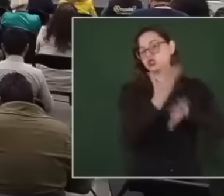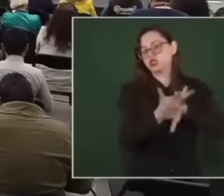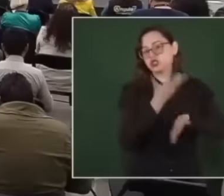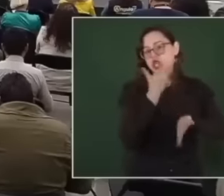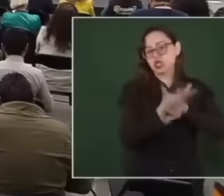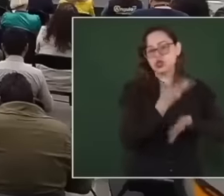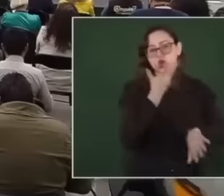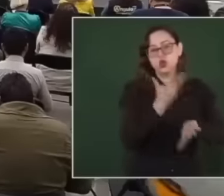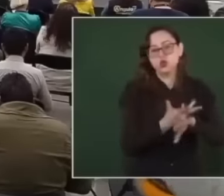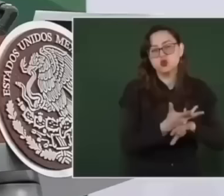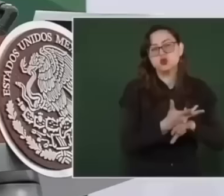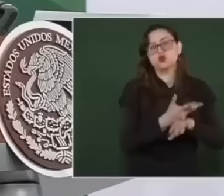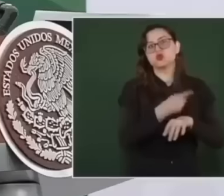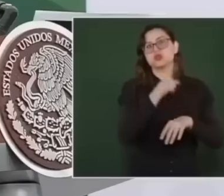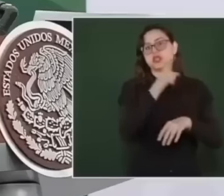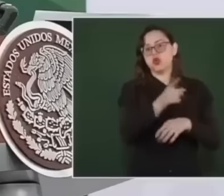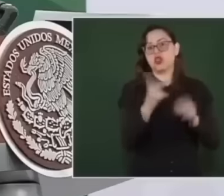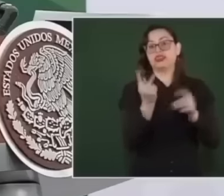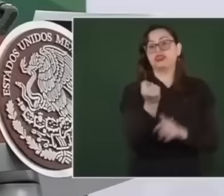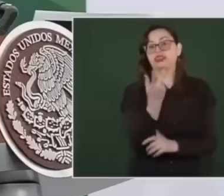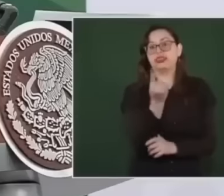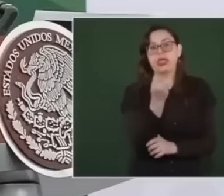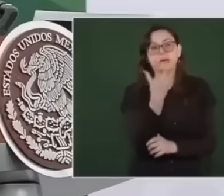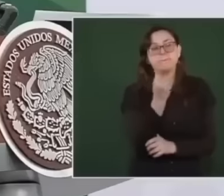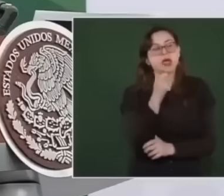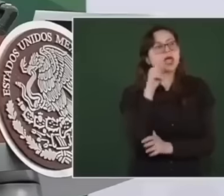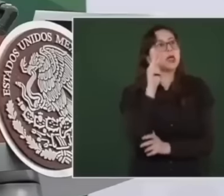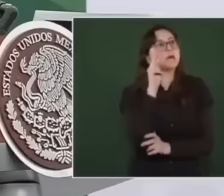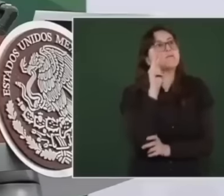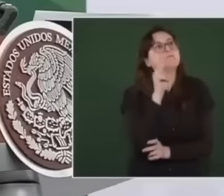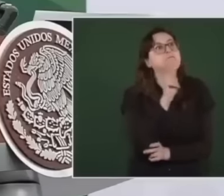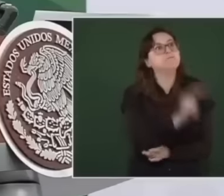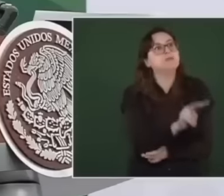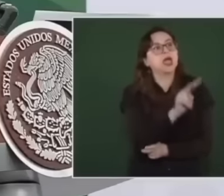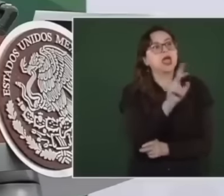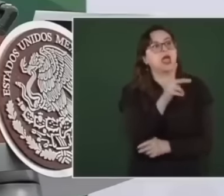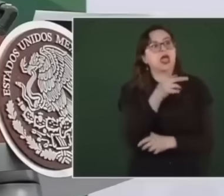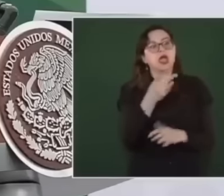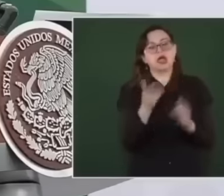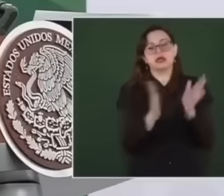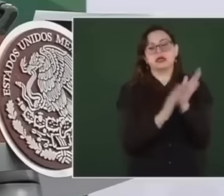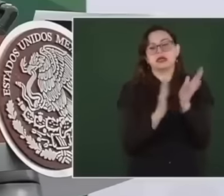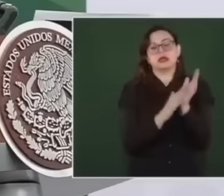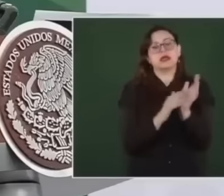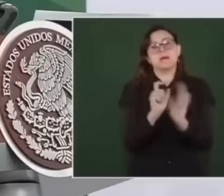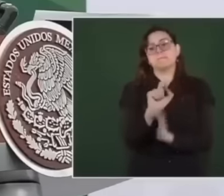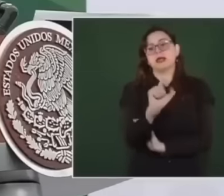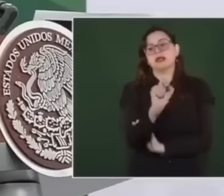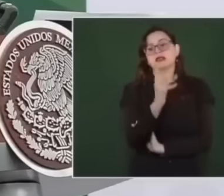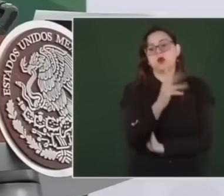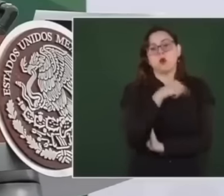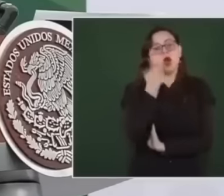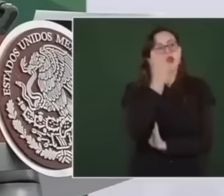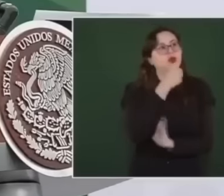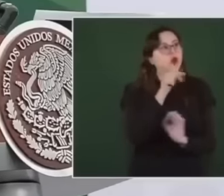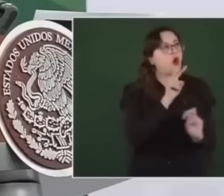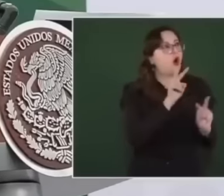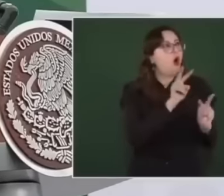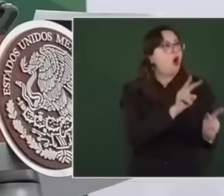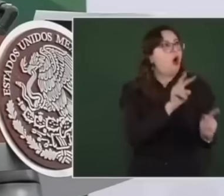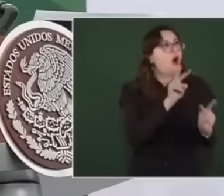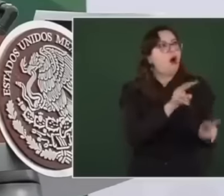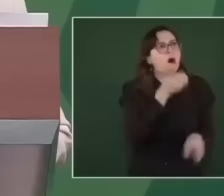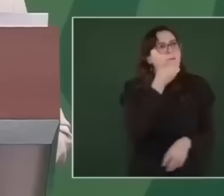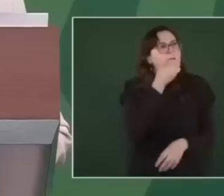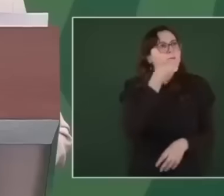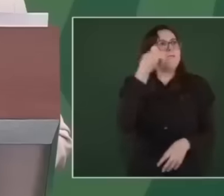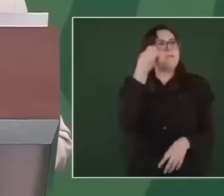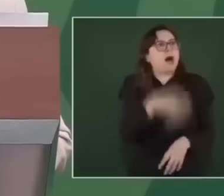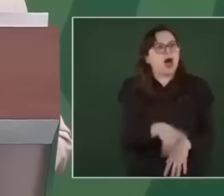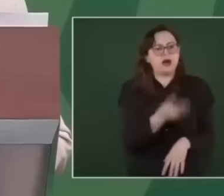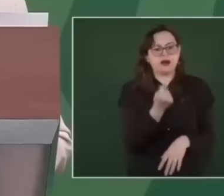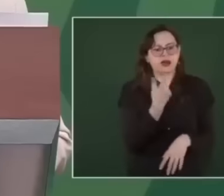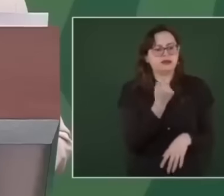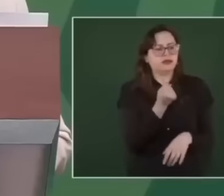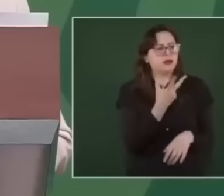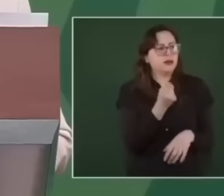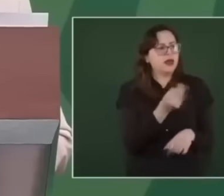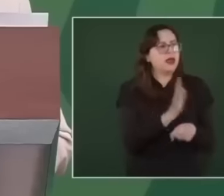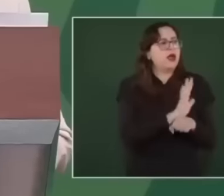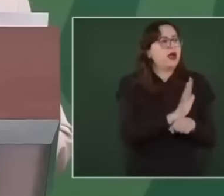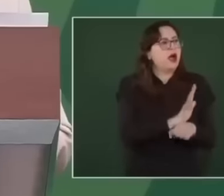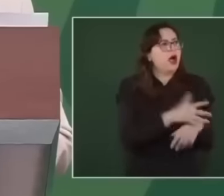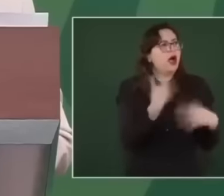24 hours decided to build a technological system like the one he saw on television. The person in charge of